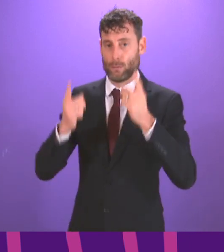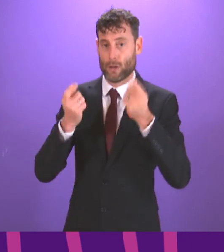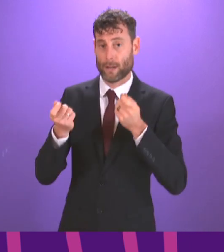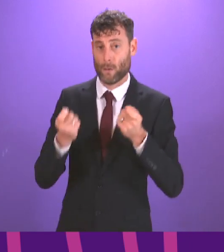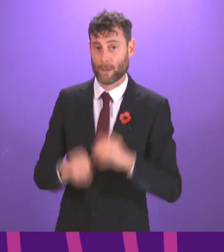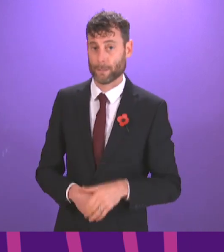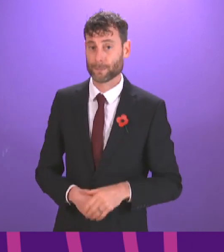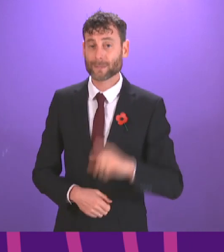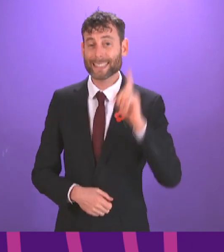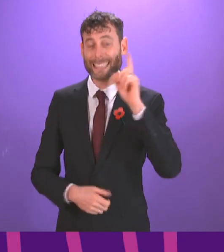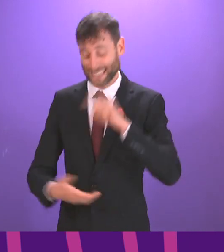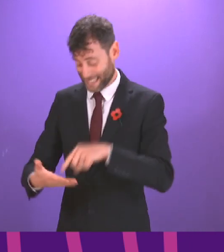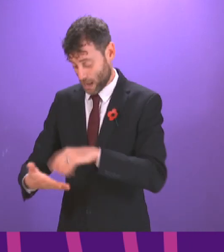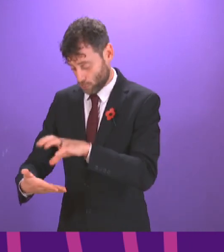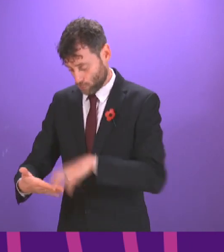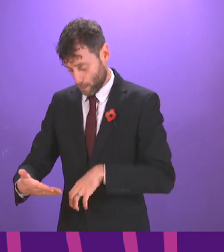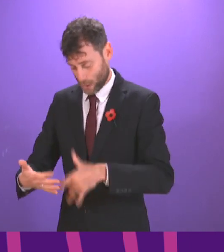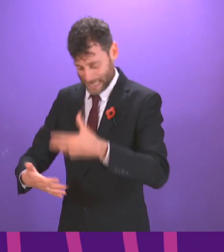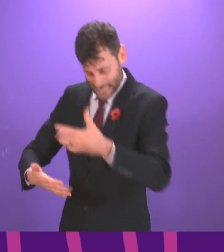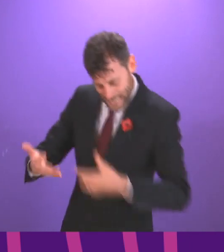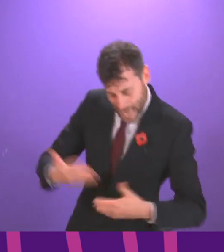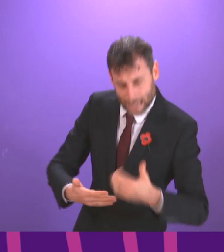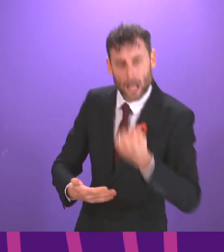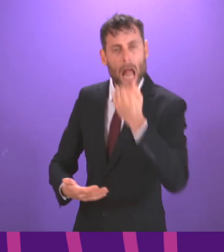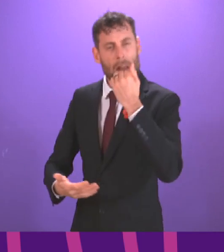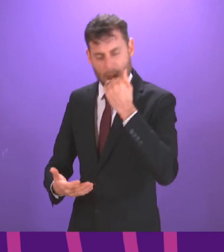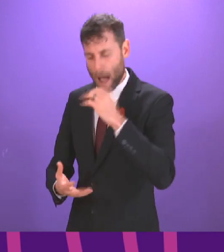and statistics but, fundamentally, this is not about stats; it is about people—the